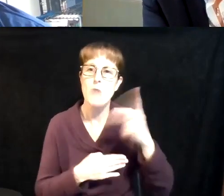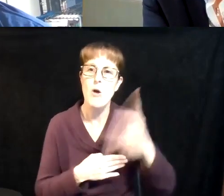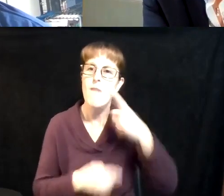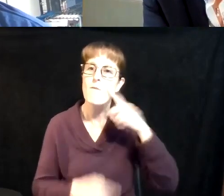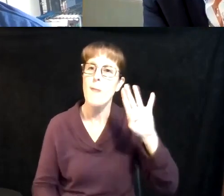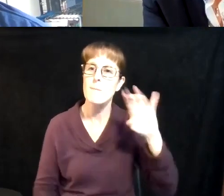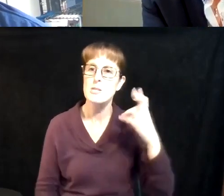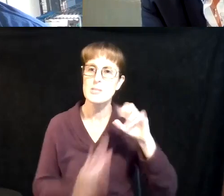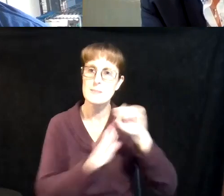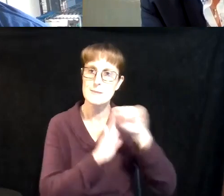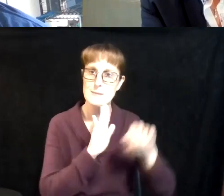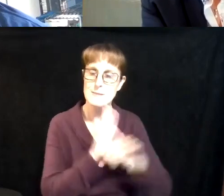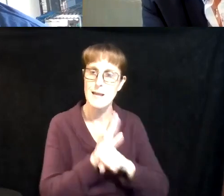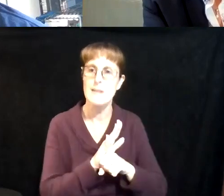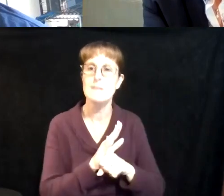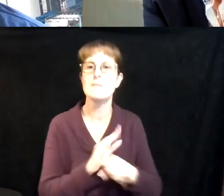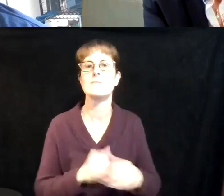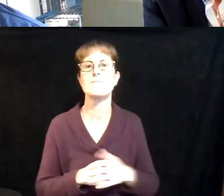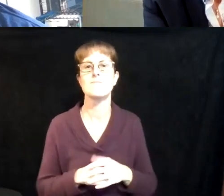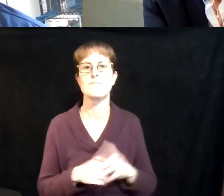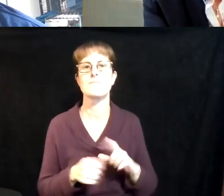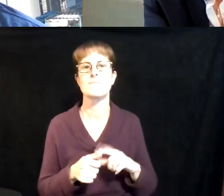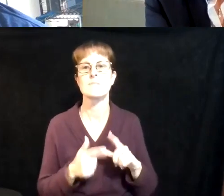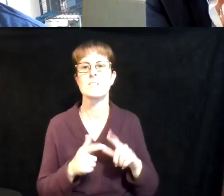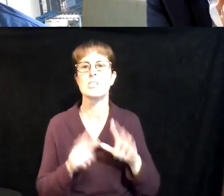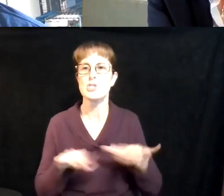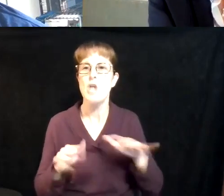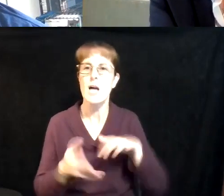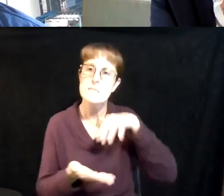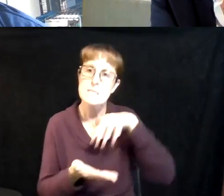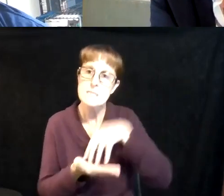The Executive Director of the Child Study Association of America.